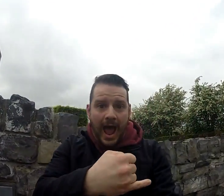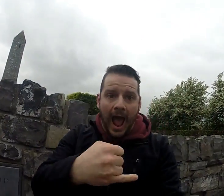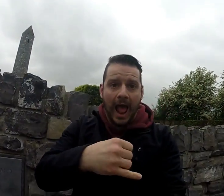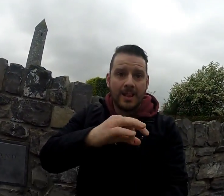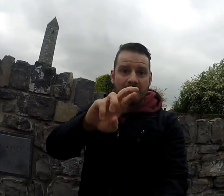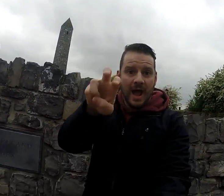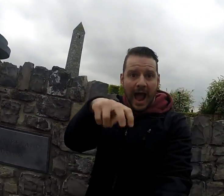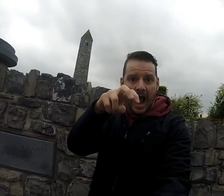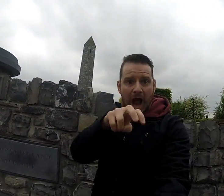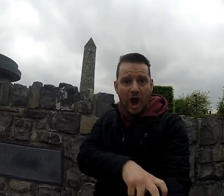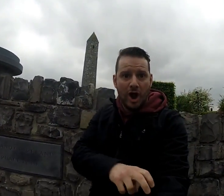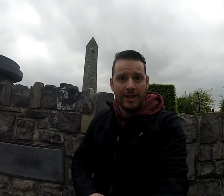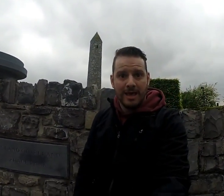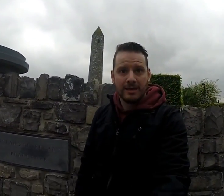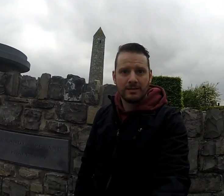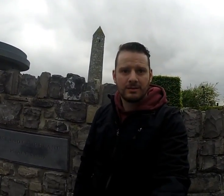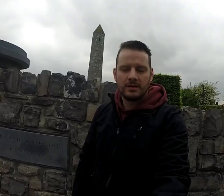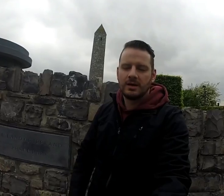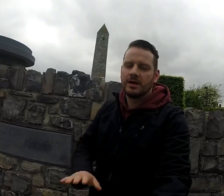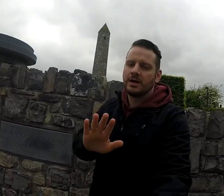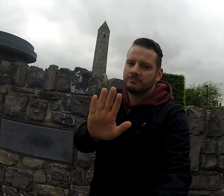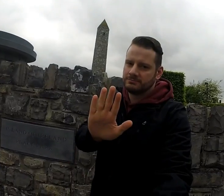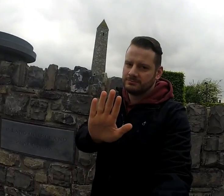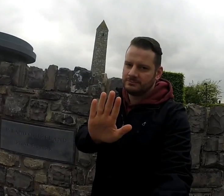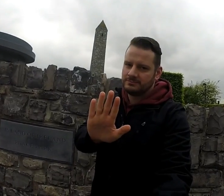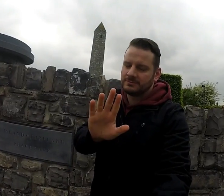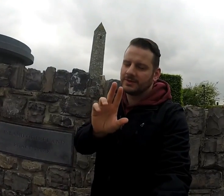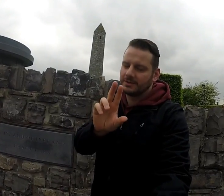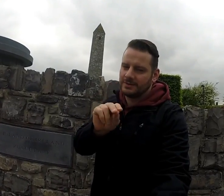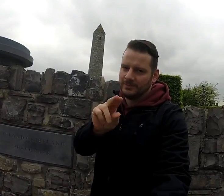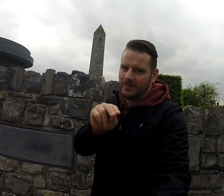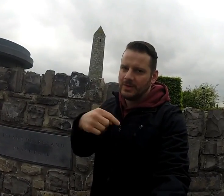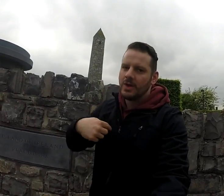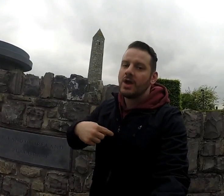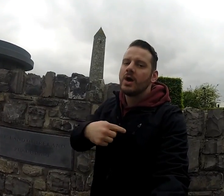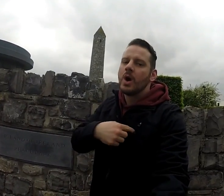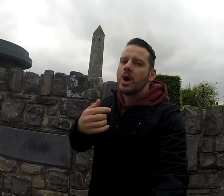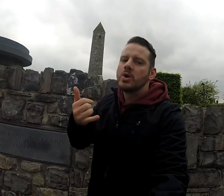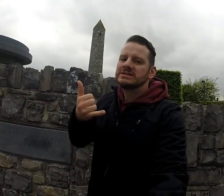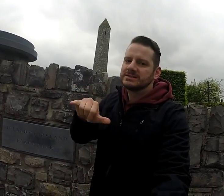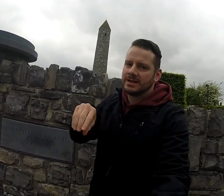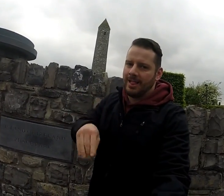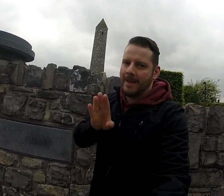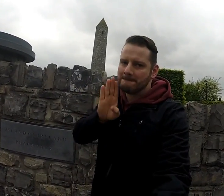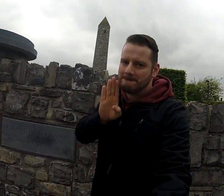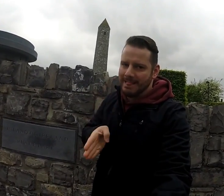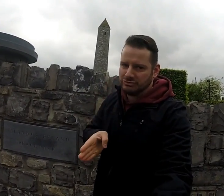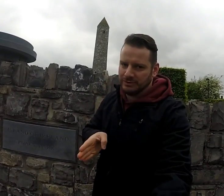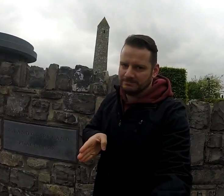Island of Ireland? Uh-huh. No, we're still in Belgium.